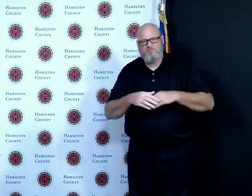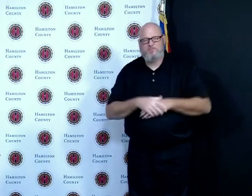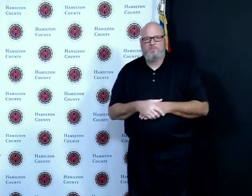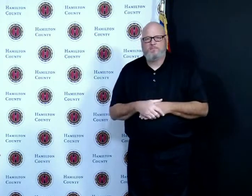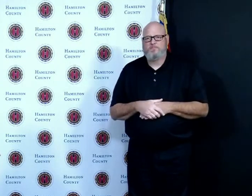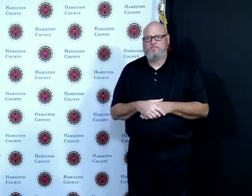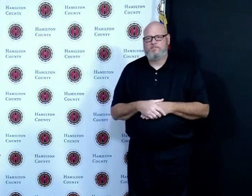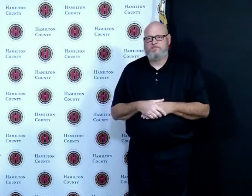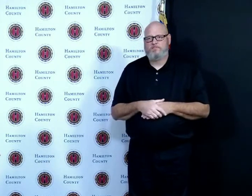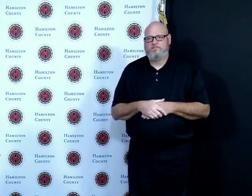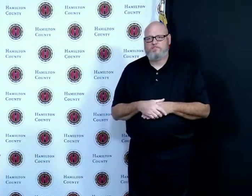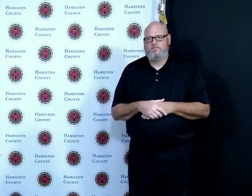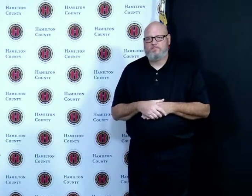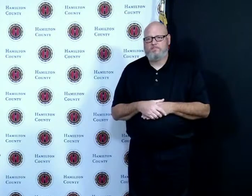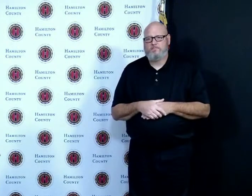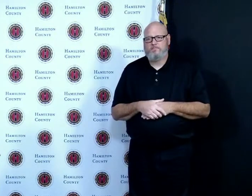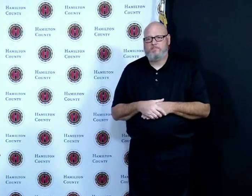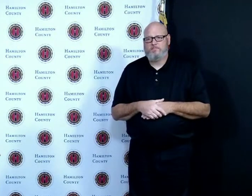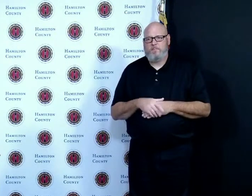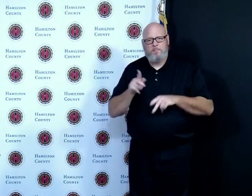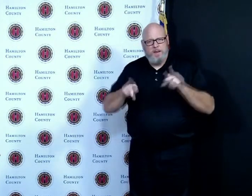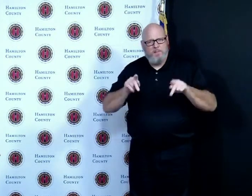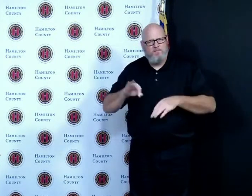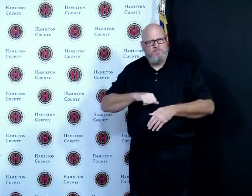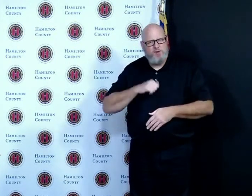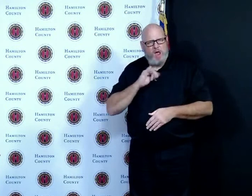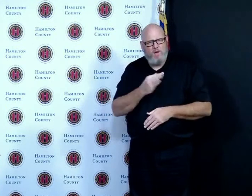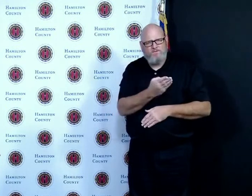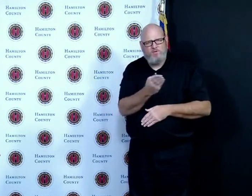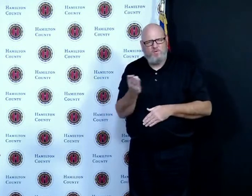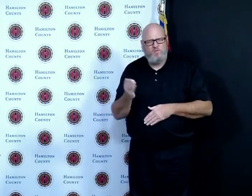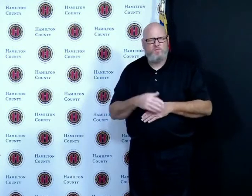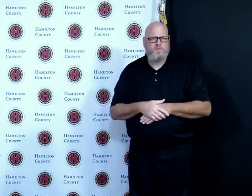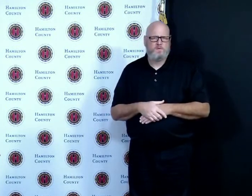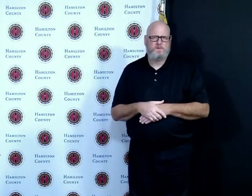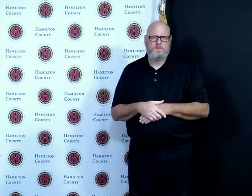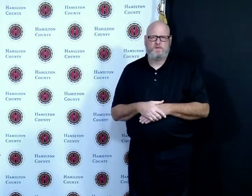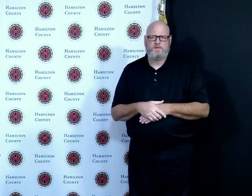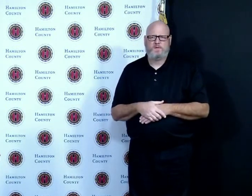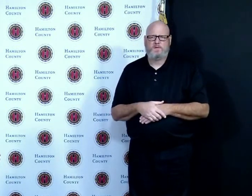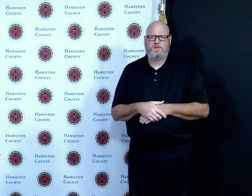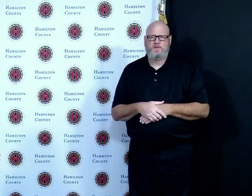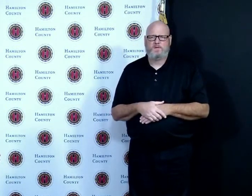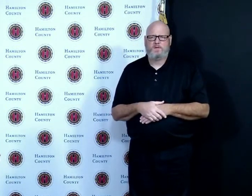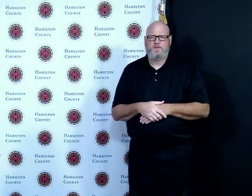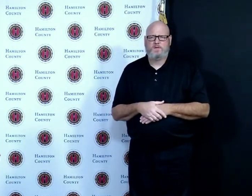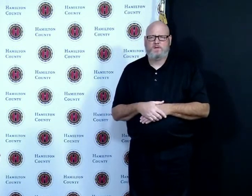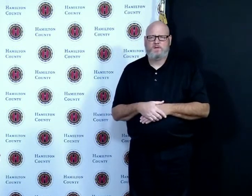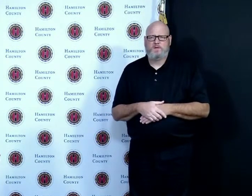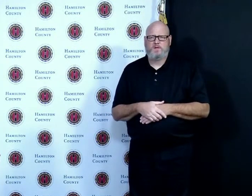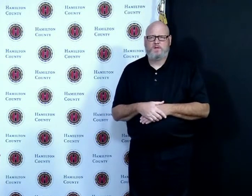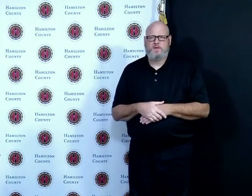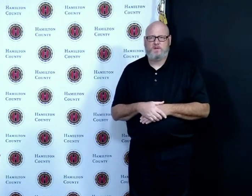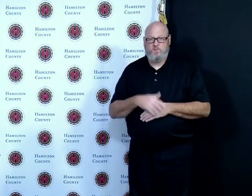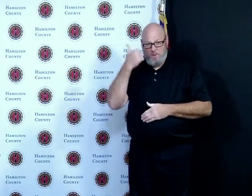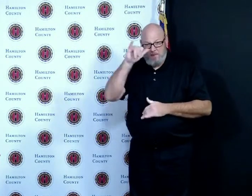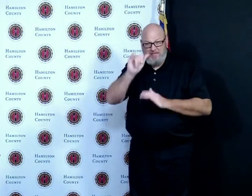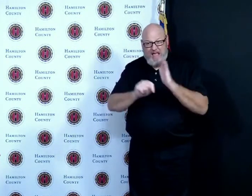vaccine to make much of a difference but where we are definitely seeing a difference is within our nursing homes in some of these older congregate settings